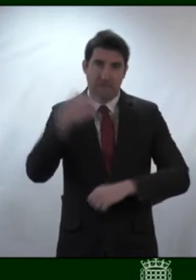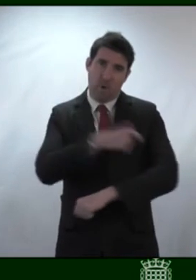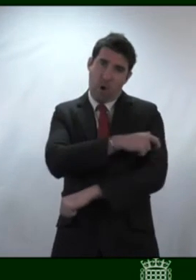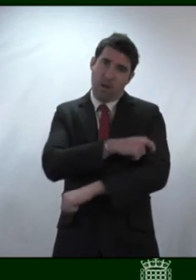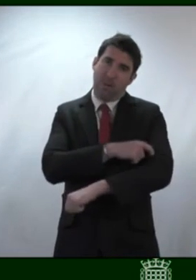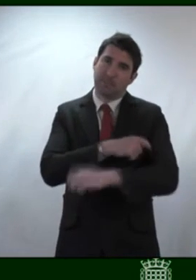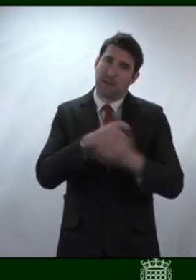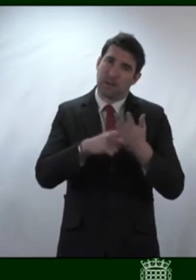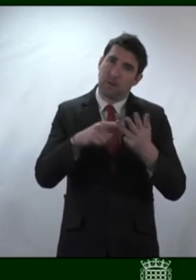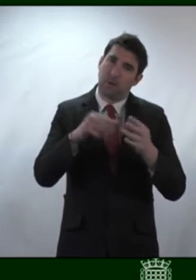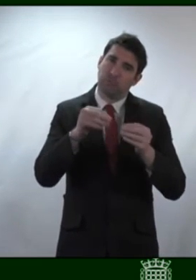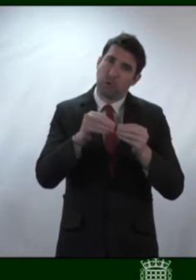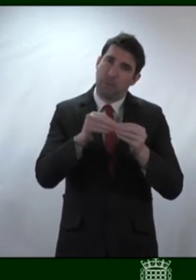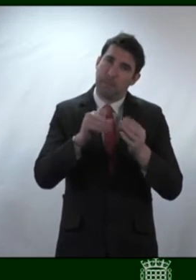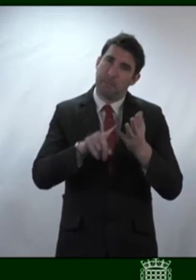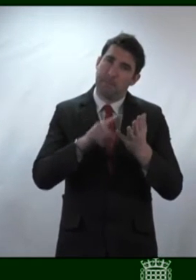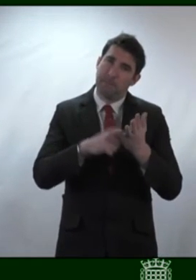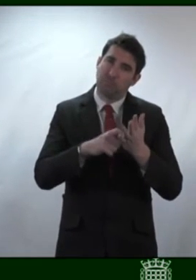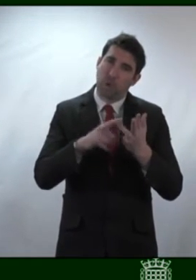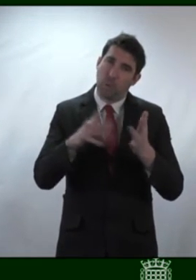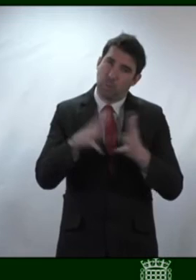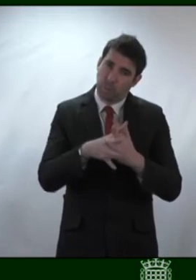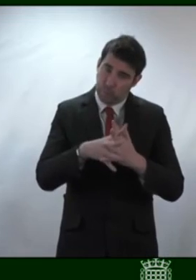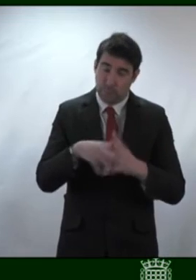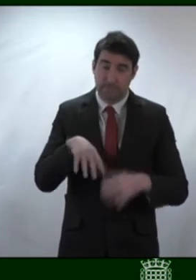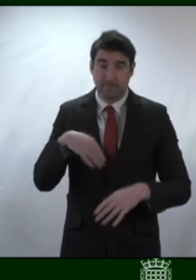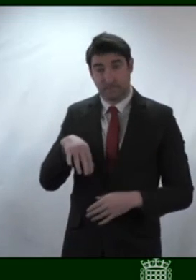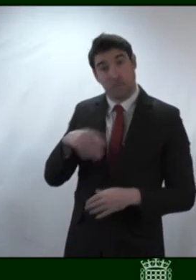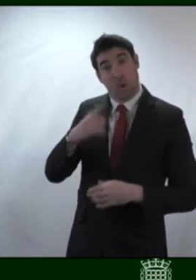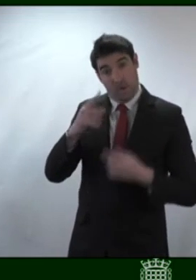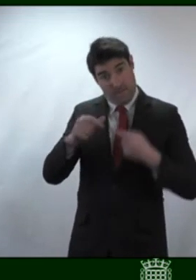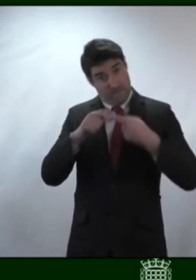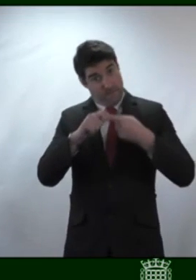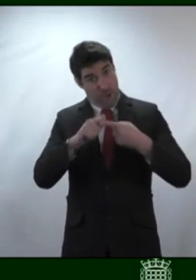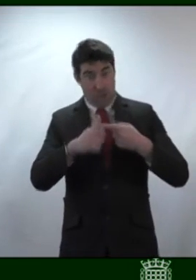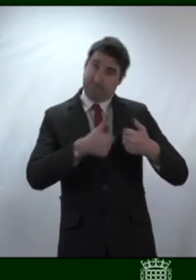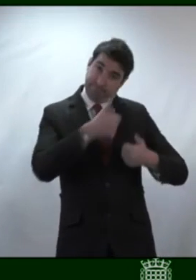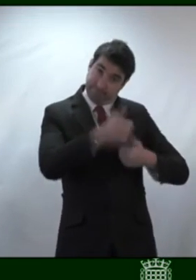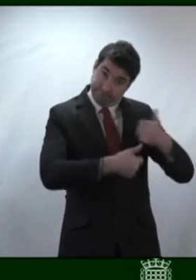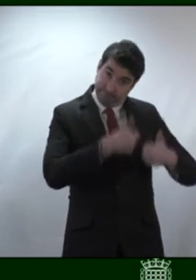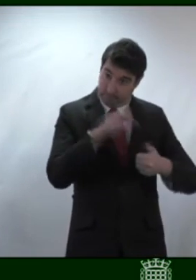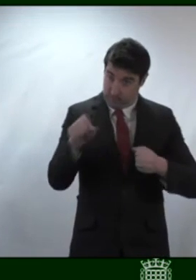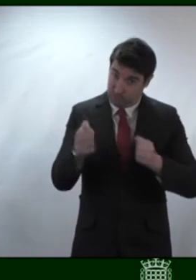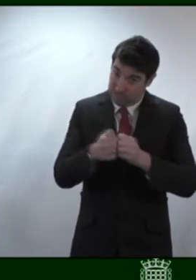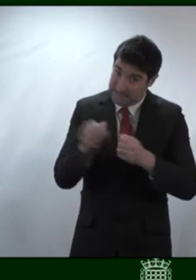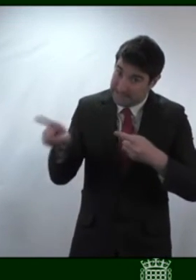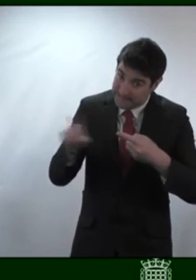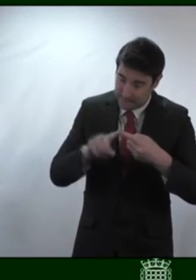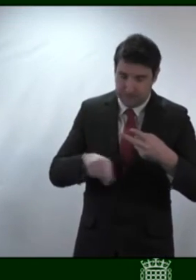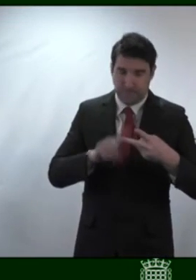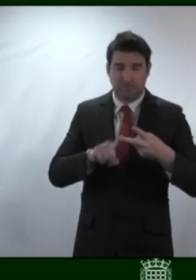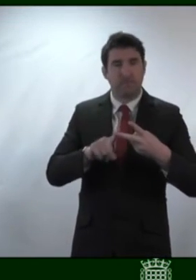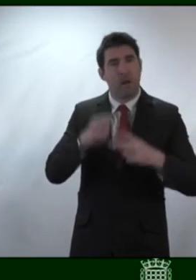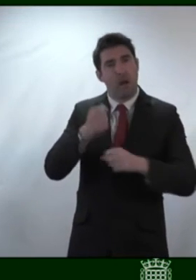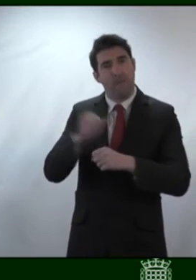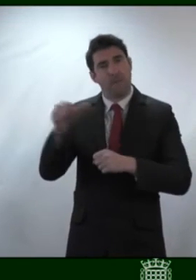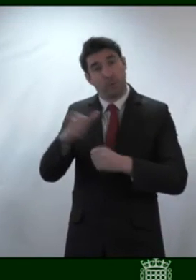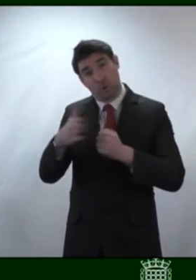increasing their investment in MND research and marching on together to find a cure?